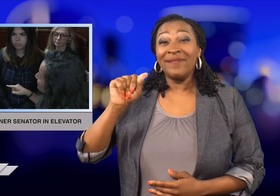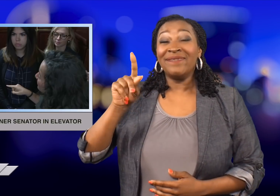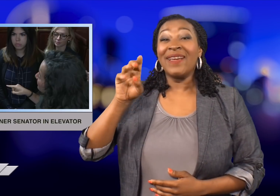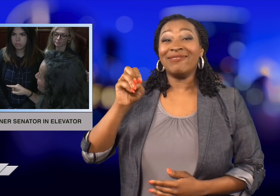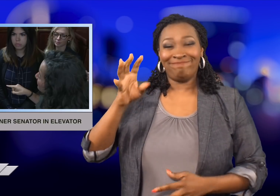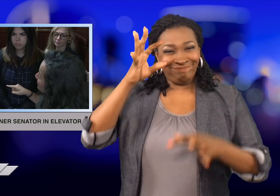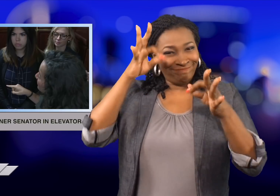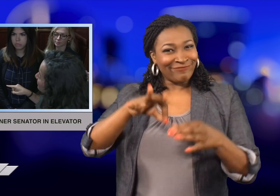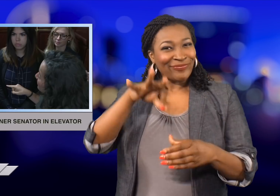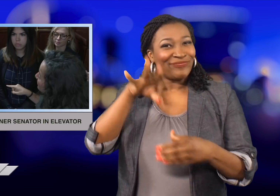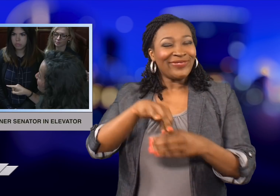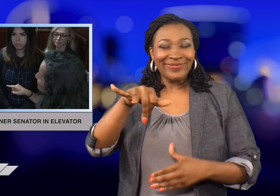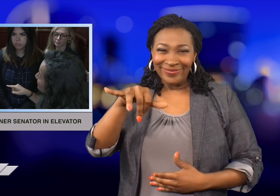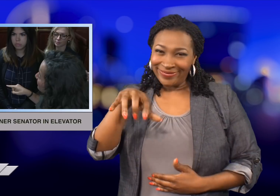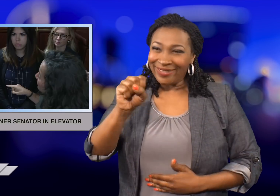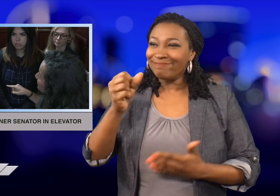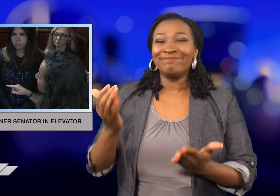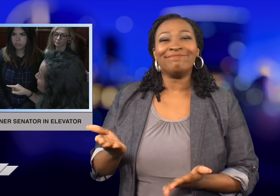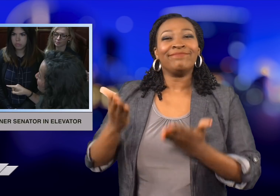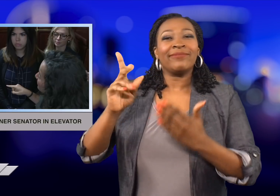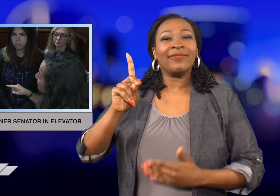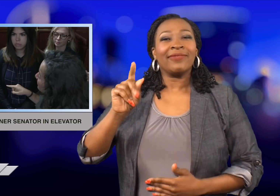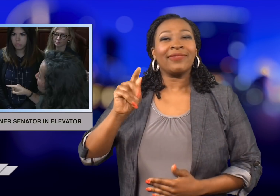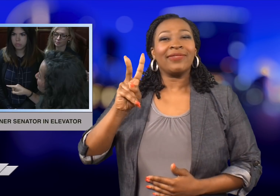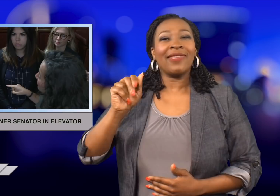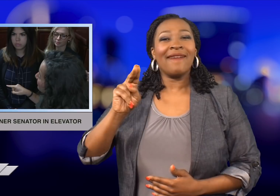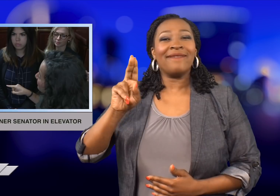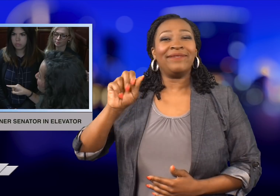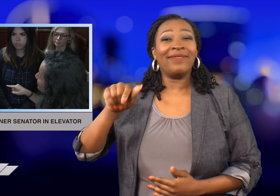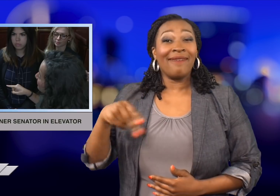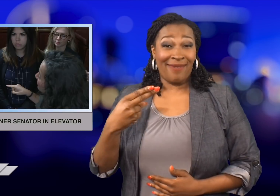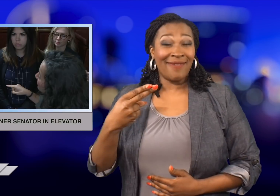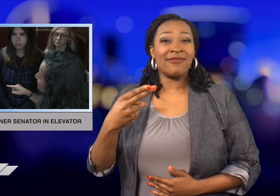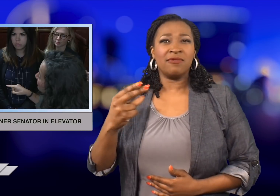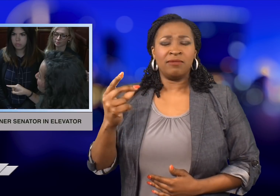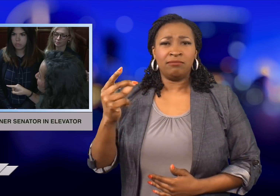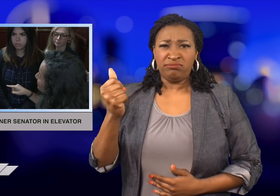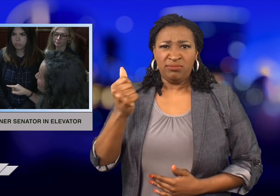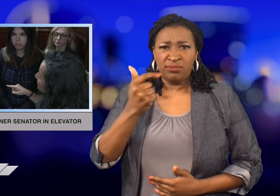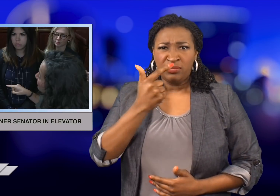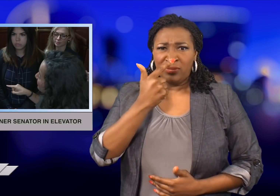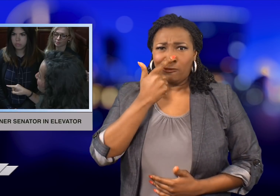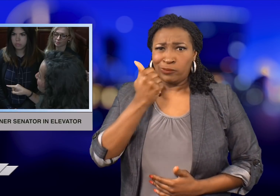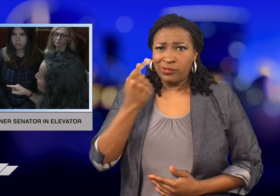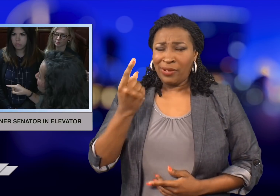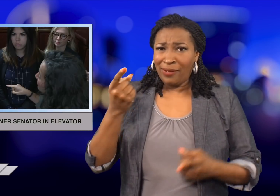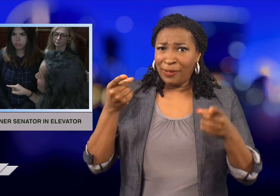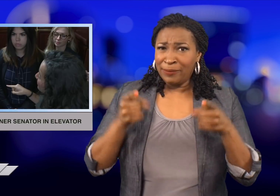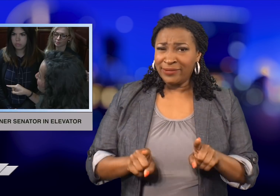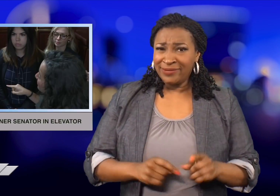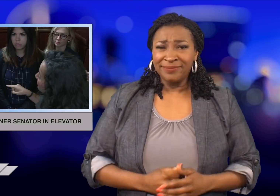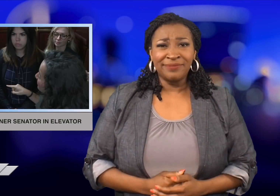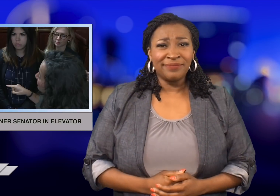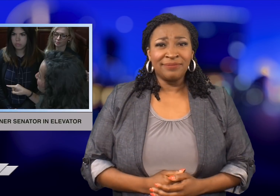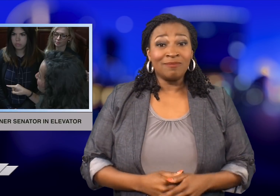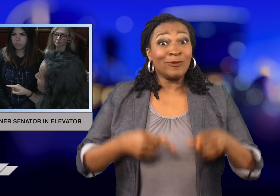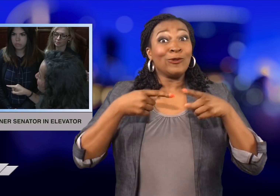Something very interesting happened right after Flake decided to vote for Kavanaugh.